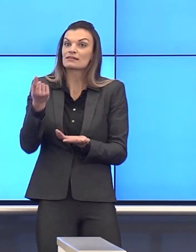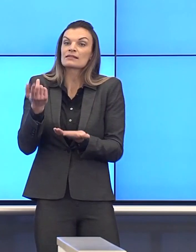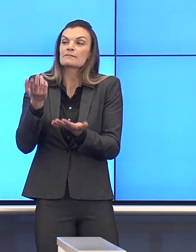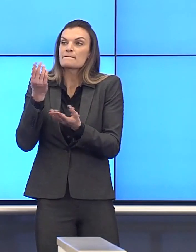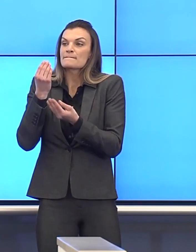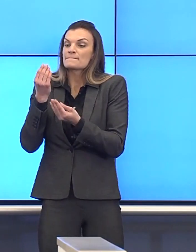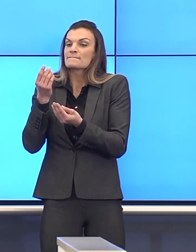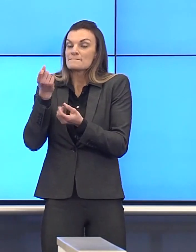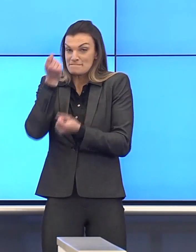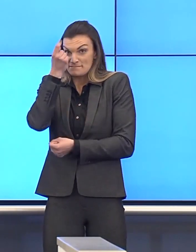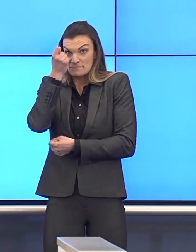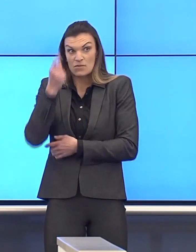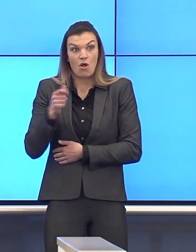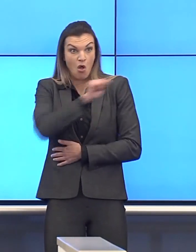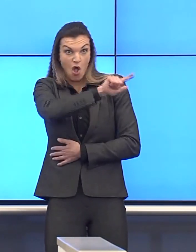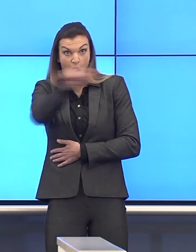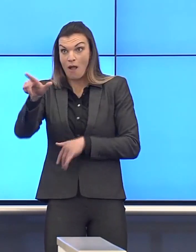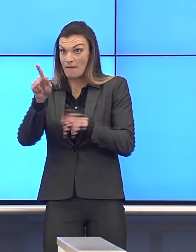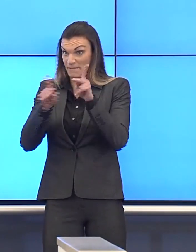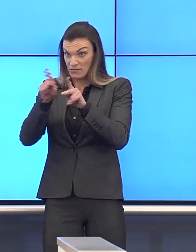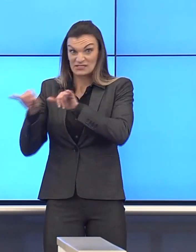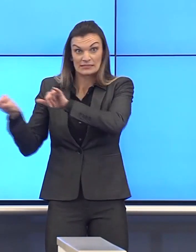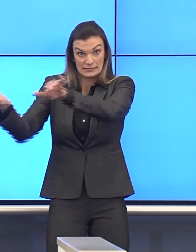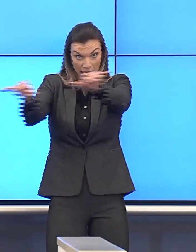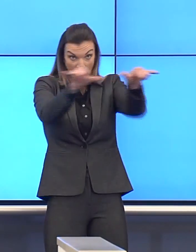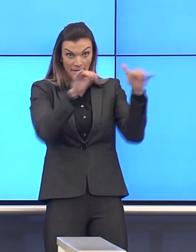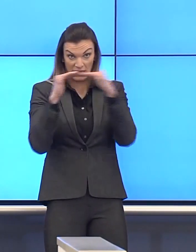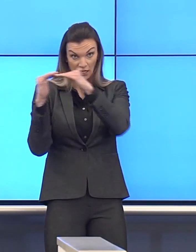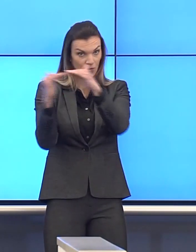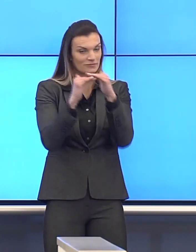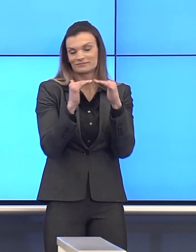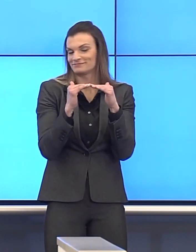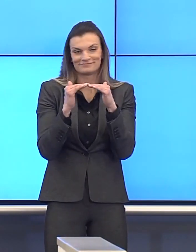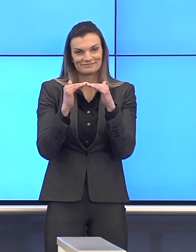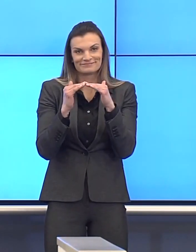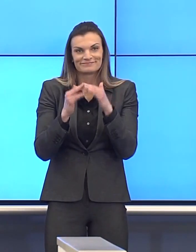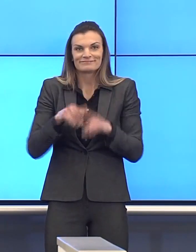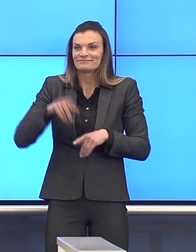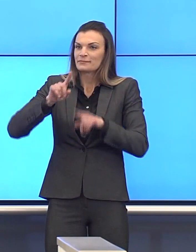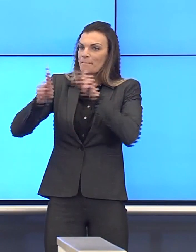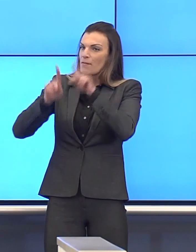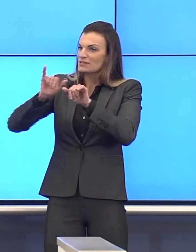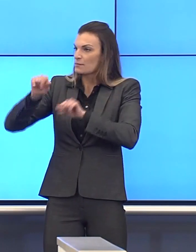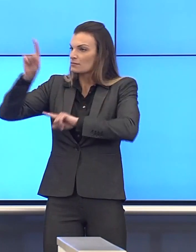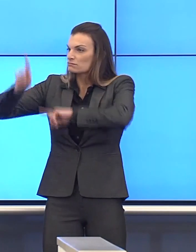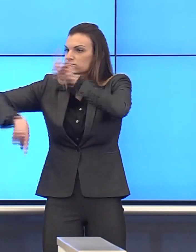FORMULAS FOR WHAT YOU DO FOR PAY PATIENT, PEOPLE ARE NOT AS CUT AND DRY. YOU HAVE TO LOOK AT THE CONTEXT OF WHAT SOMEONE IS PRESENTING IN